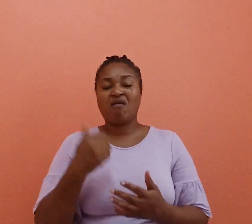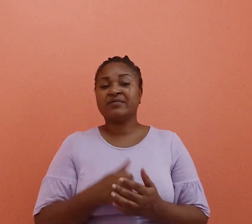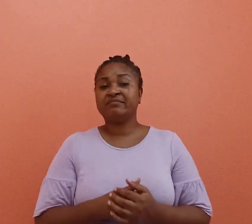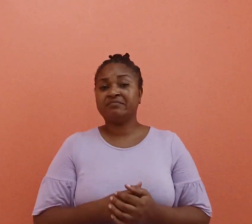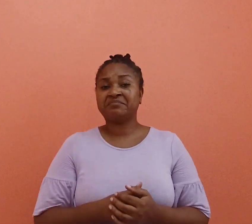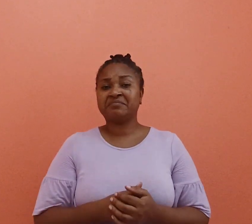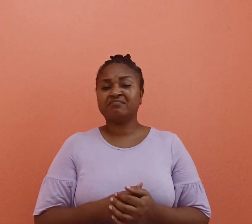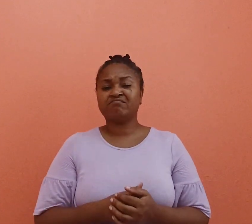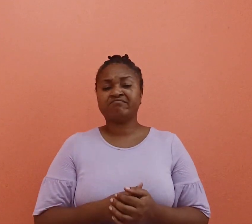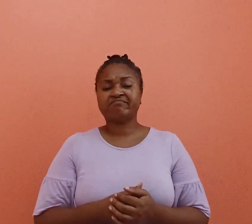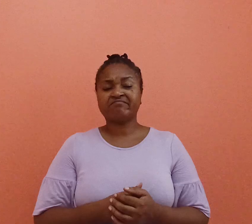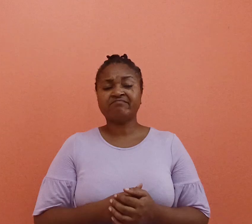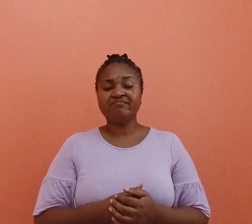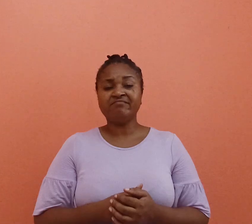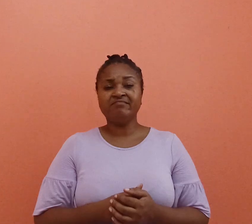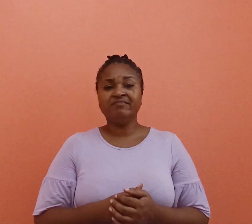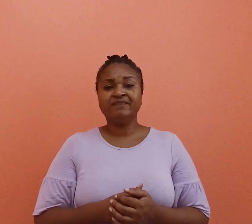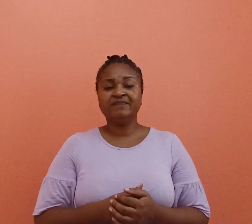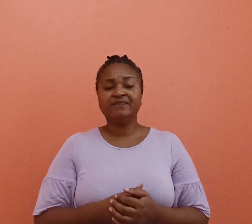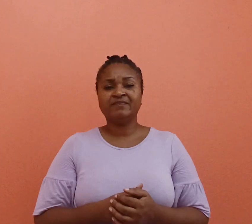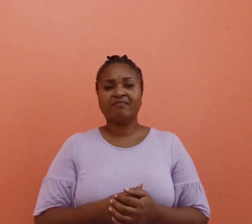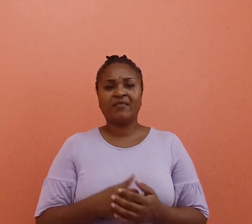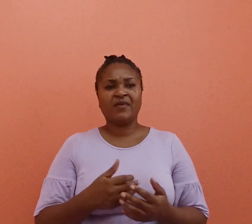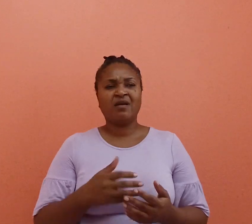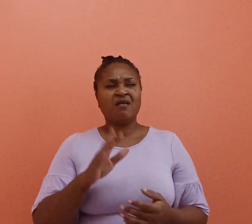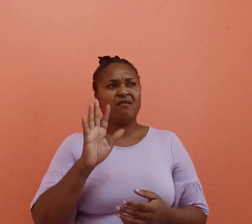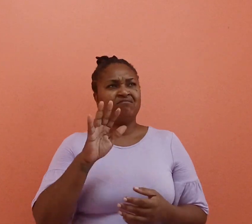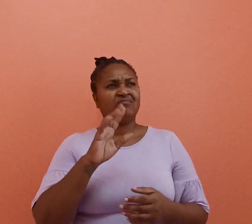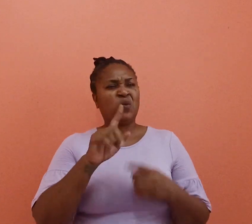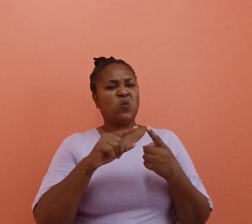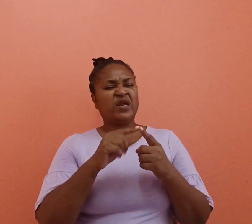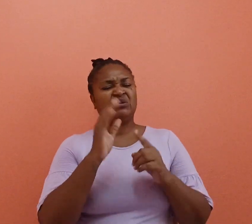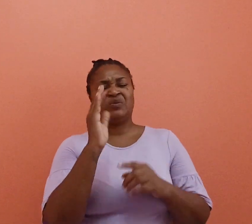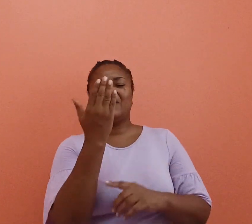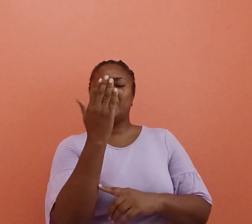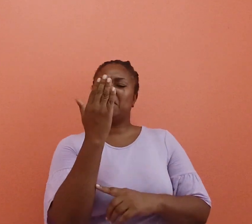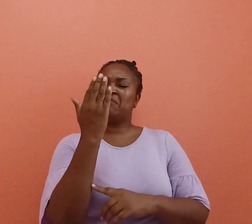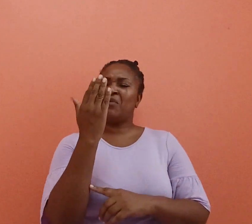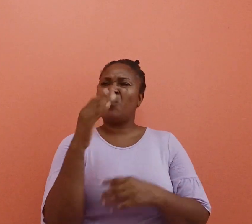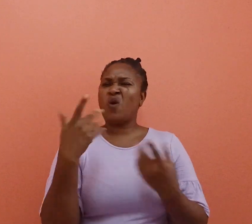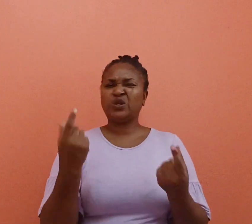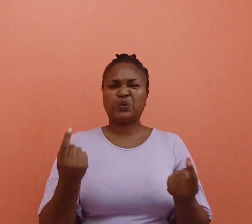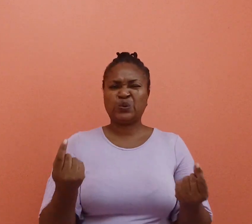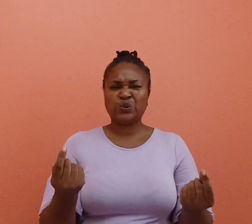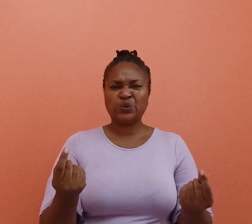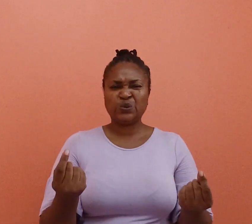What do you do when you look in the mirror?